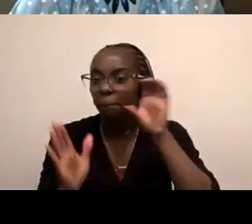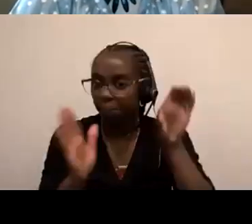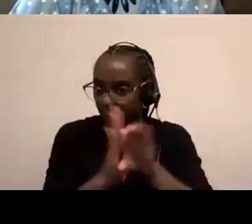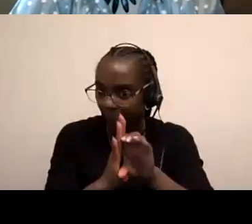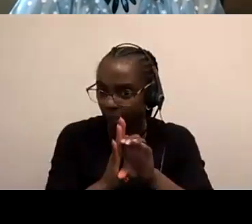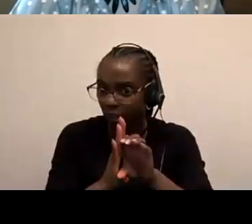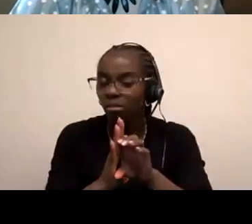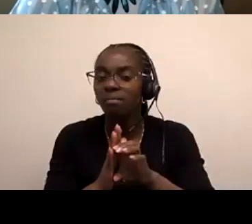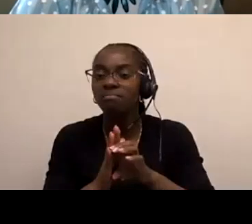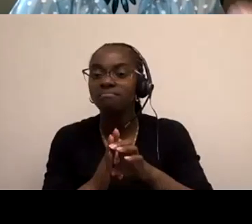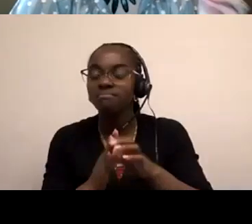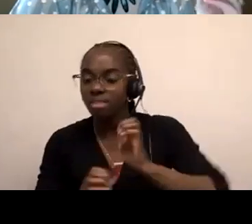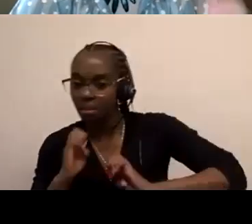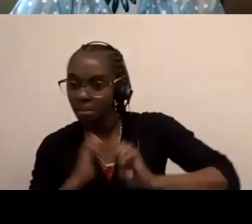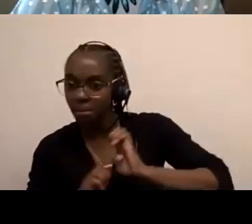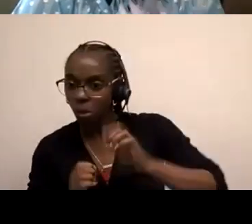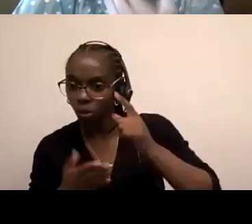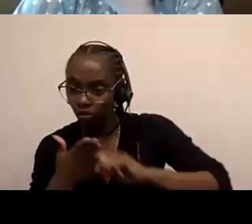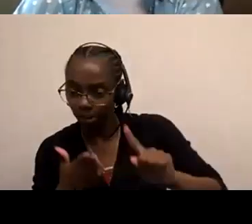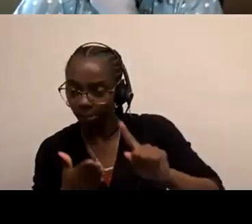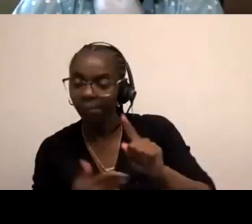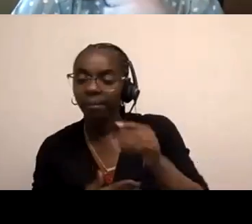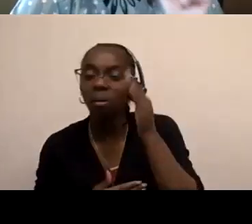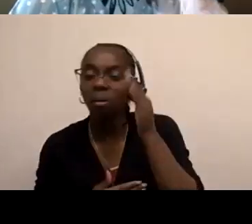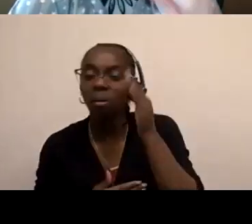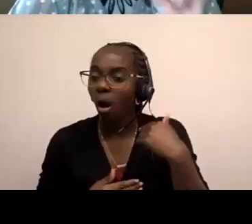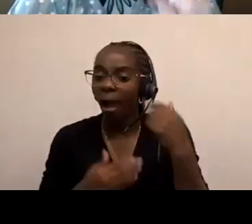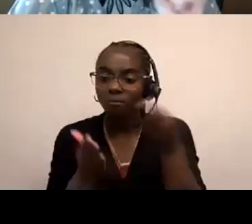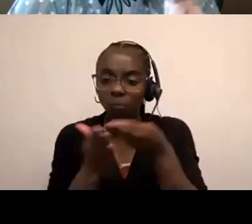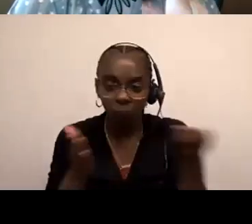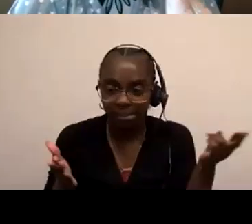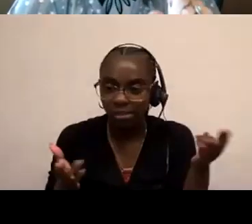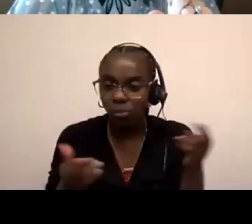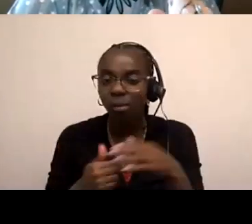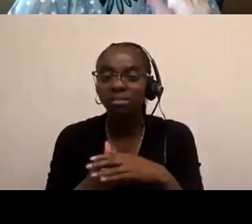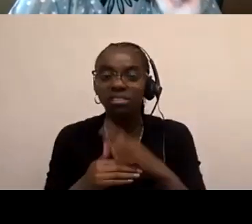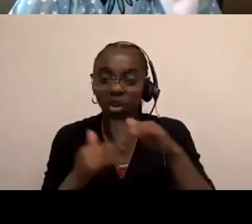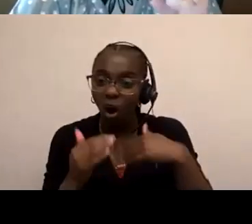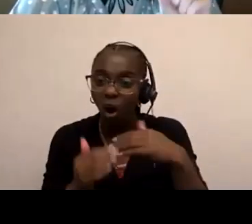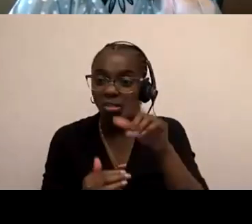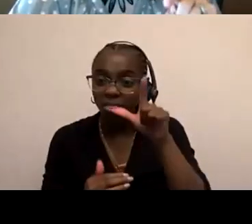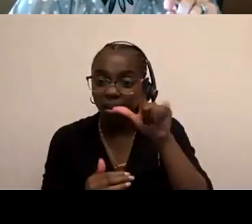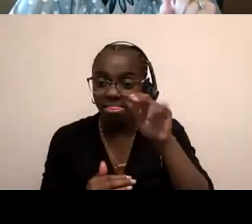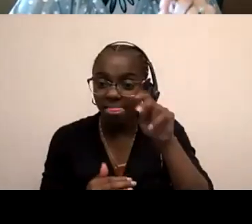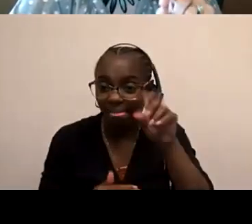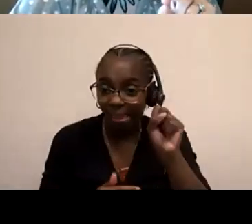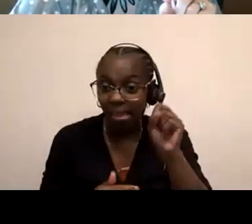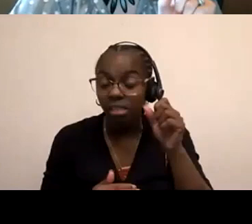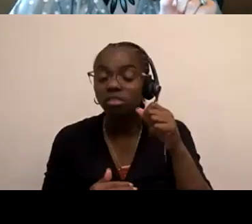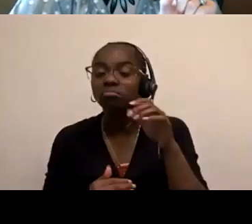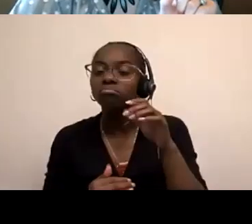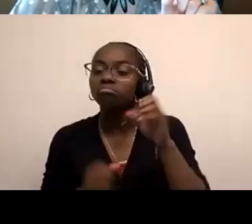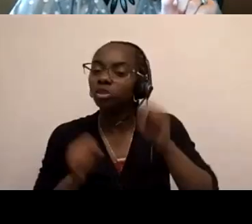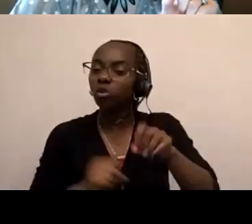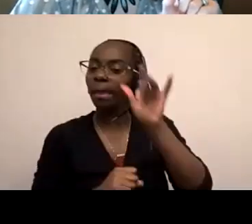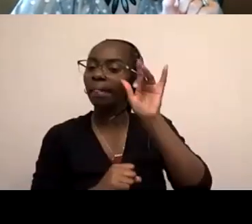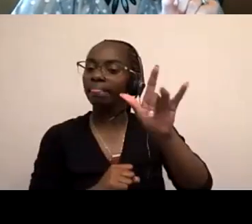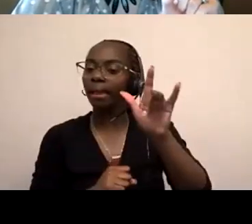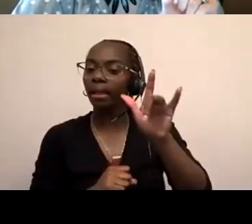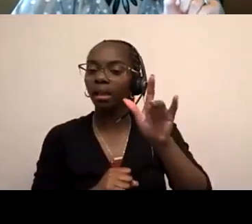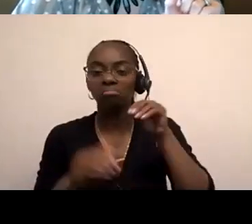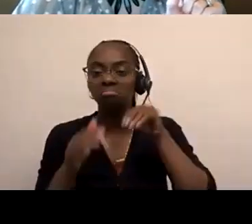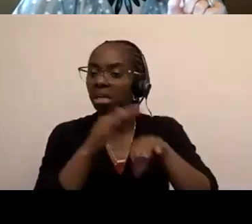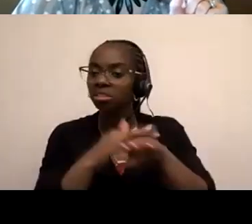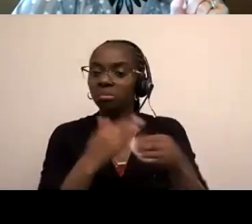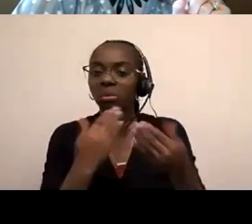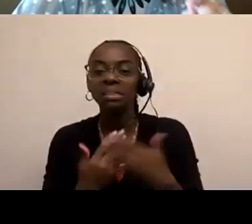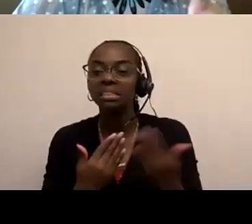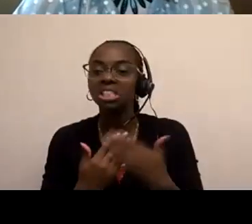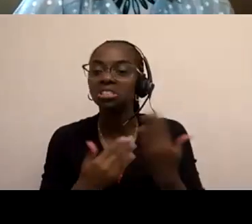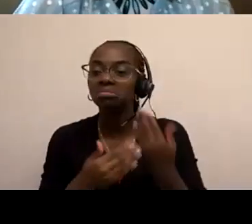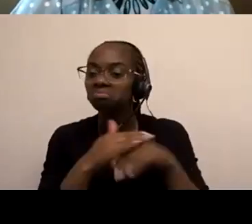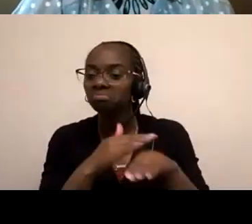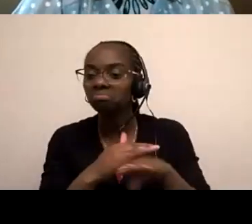CHECK INS RESOURCES SO ALL OF THE LINKS WE TALKED ARE DIRECTLY CLICKABLE IN THIS DOCUMENT.